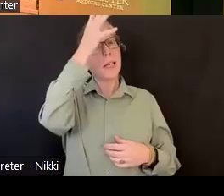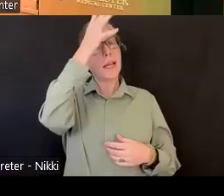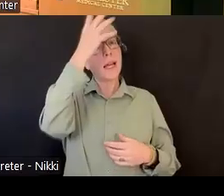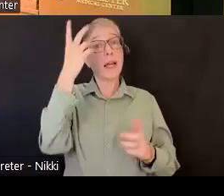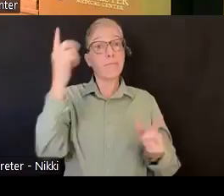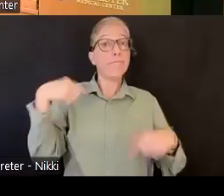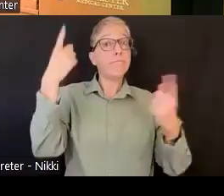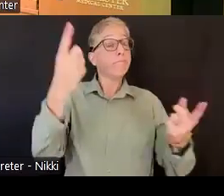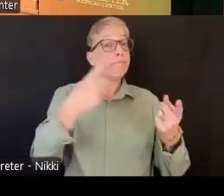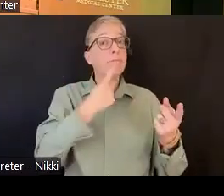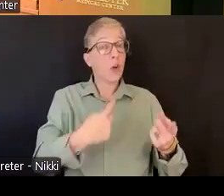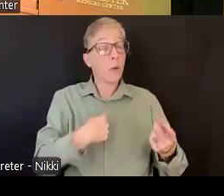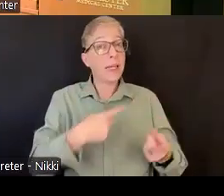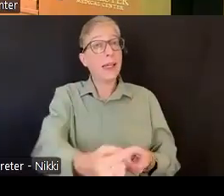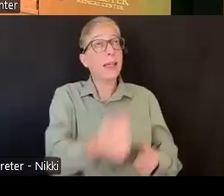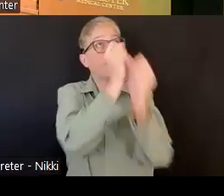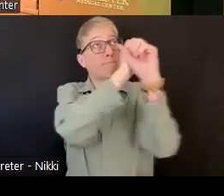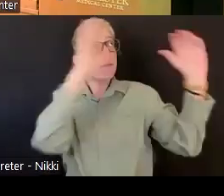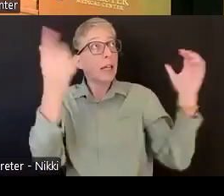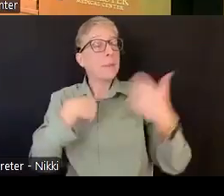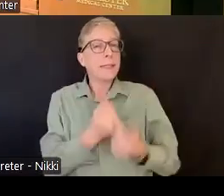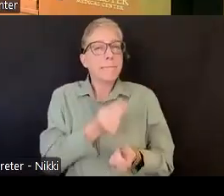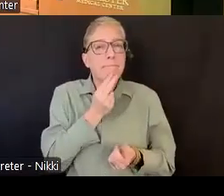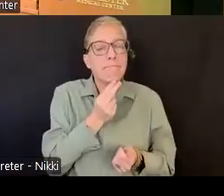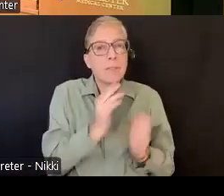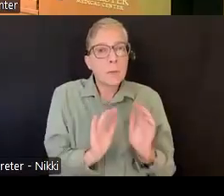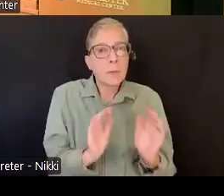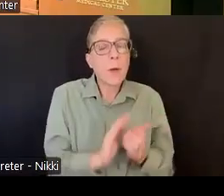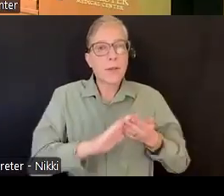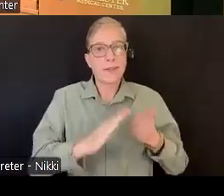thing that drew me to healthcare was really the relationships and the community aspect. I just